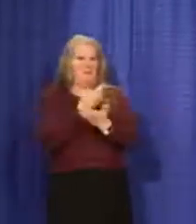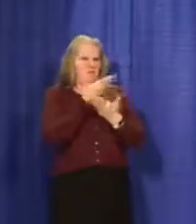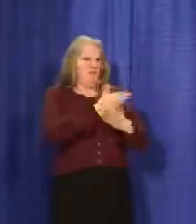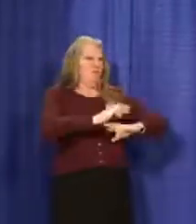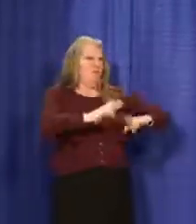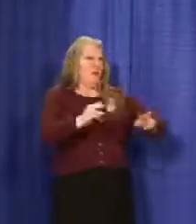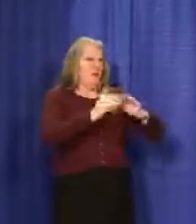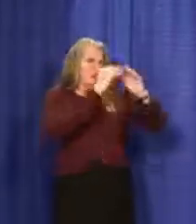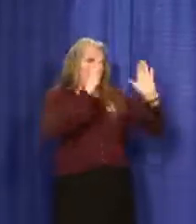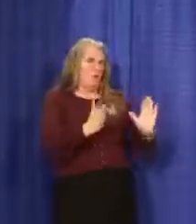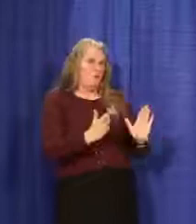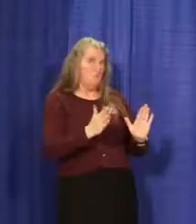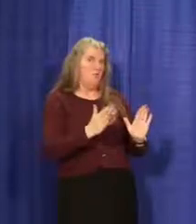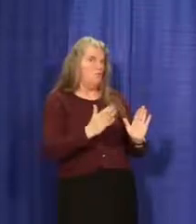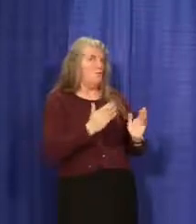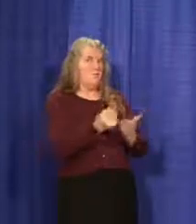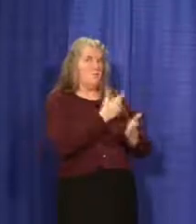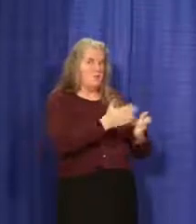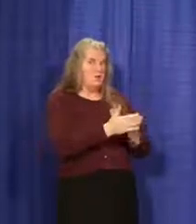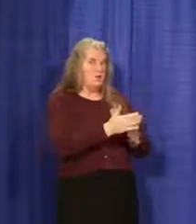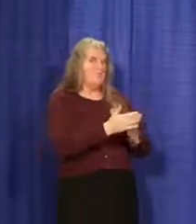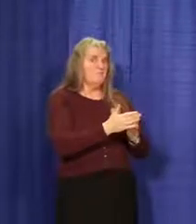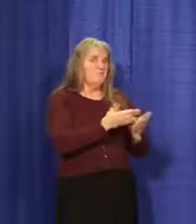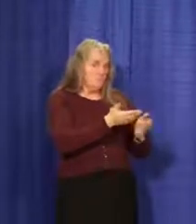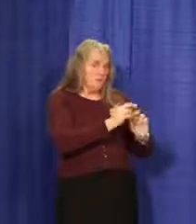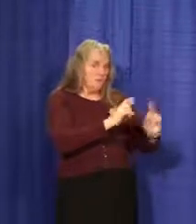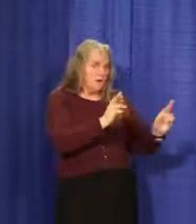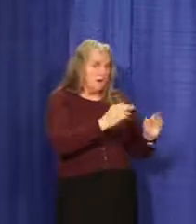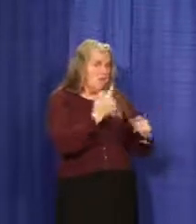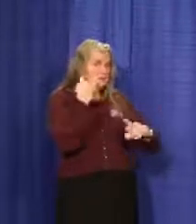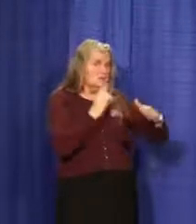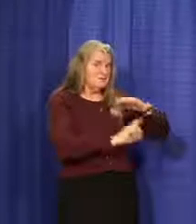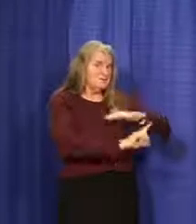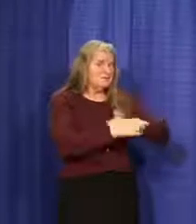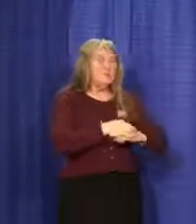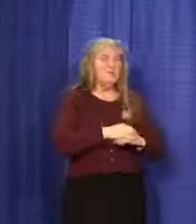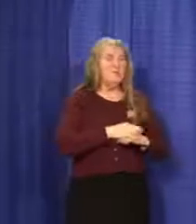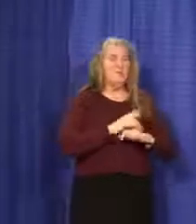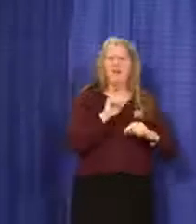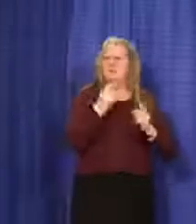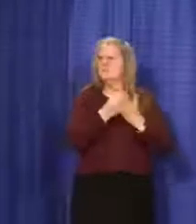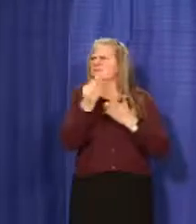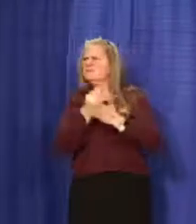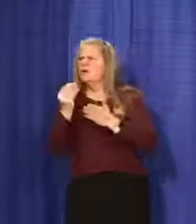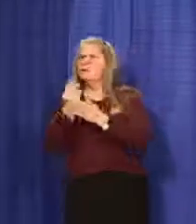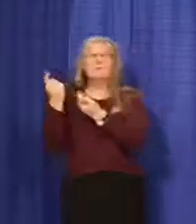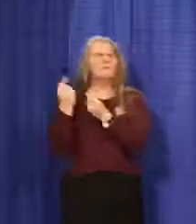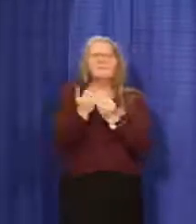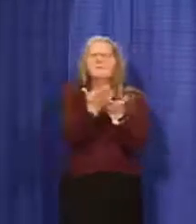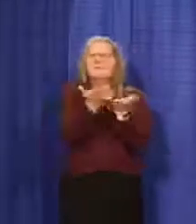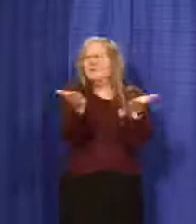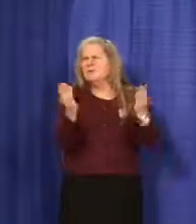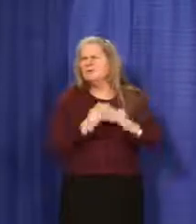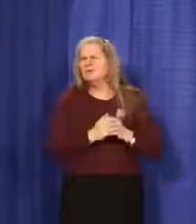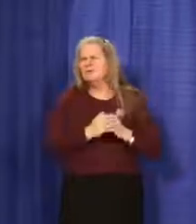to go to get tested? It is essential to take all the symptoms no matter how mild as